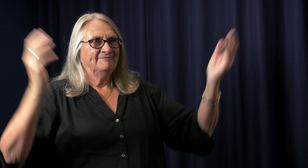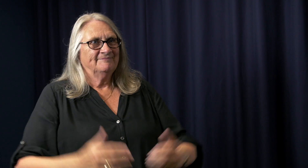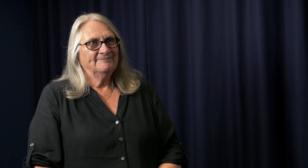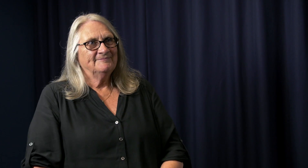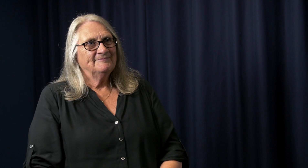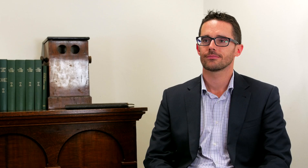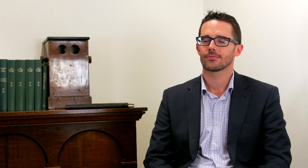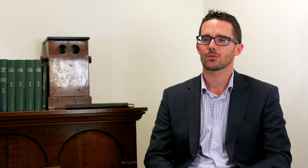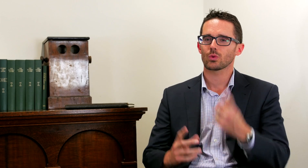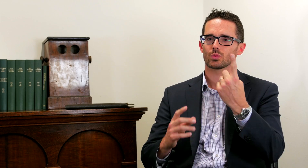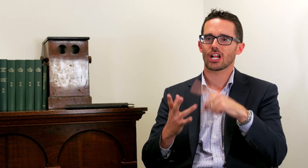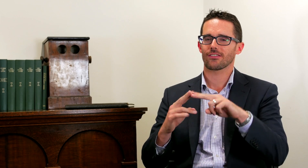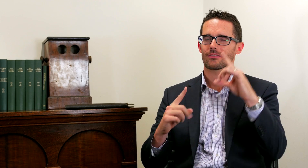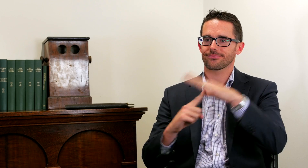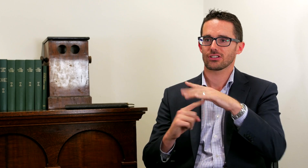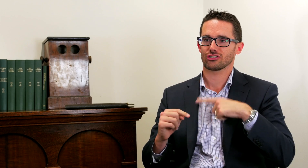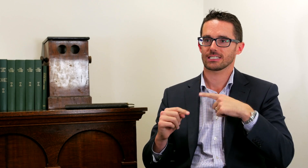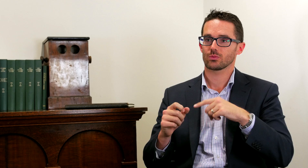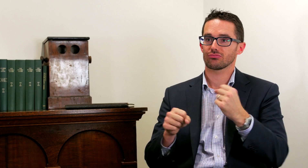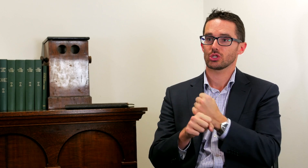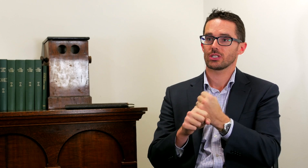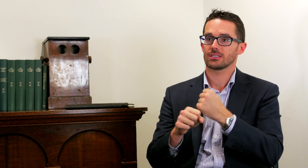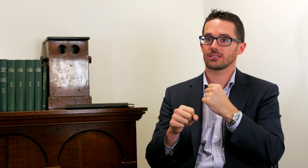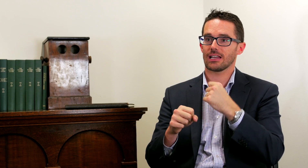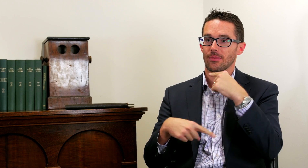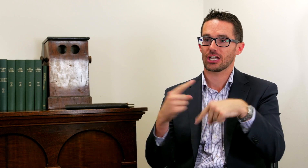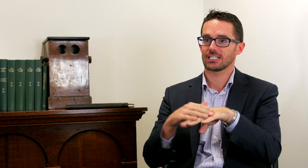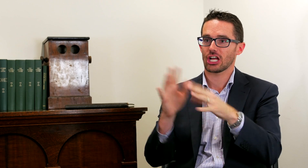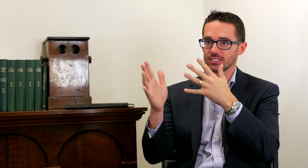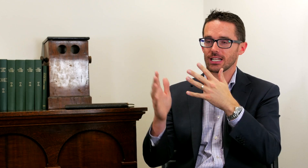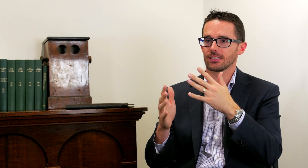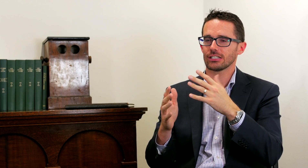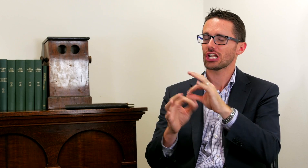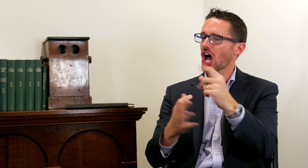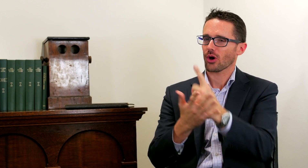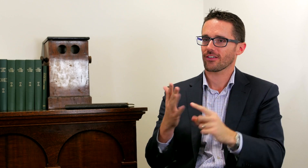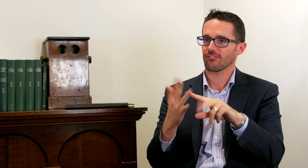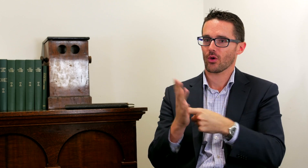and there we are. One of the main reasons why we produce information in Auslan